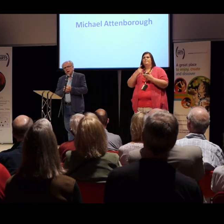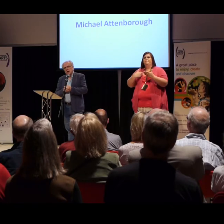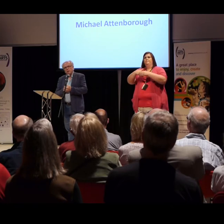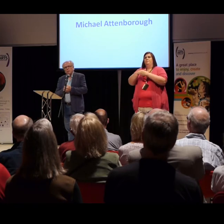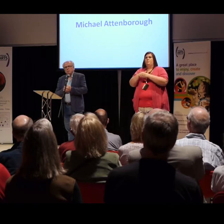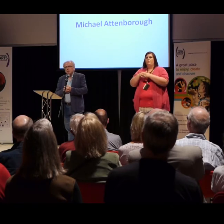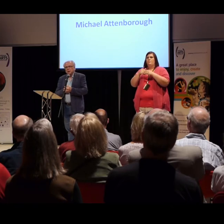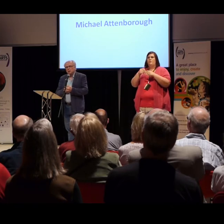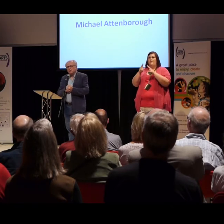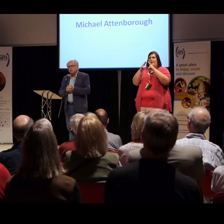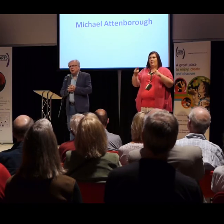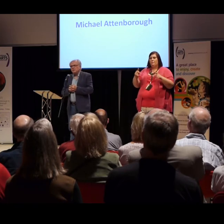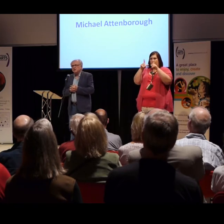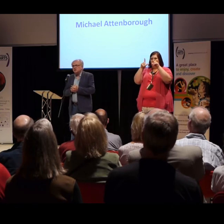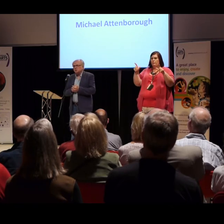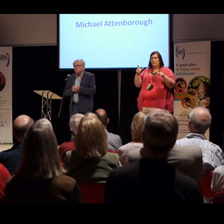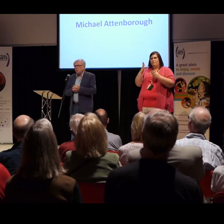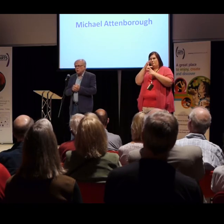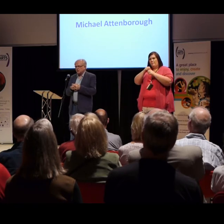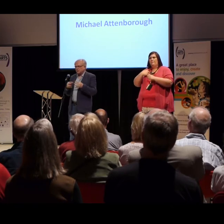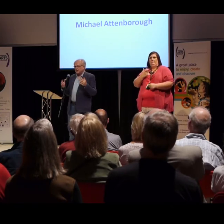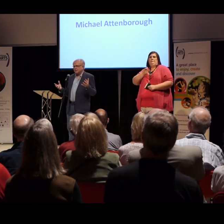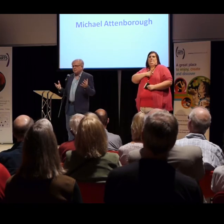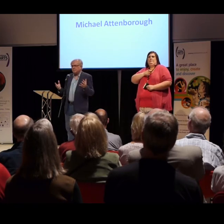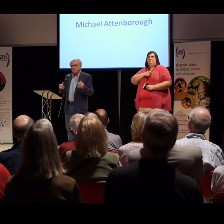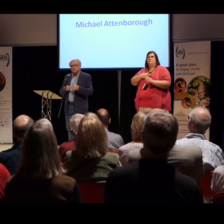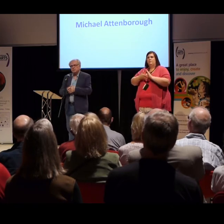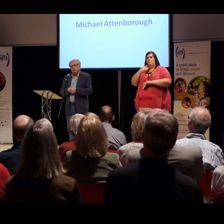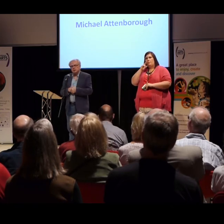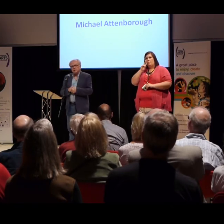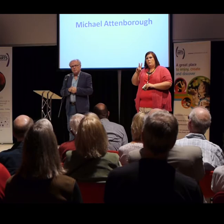I remember going along, nervously, to watch his maiden speech.